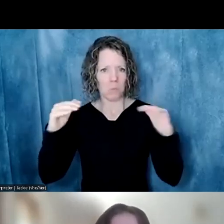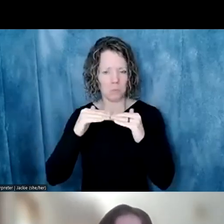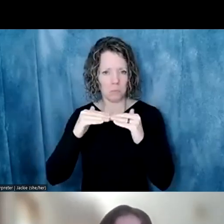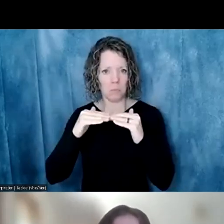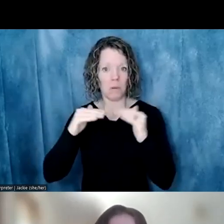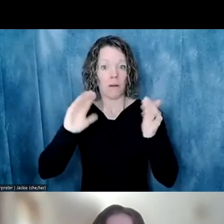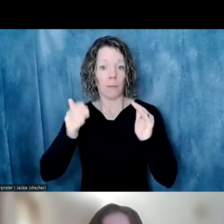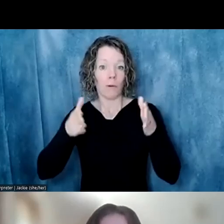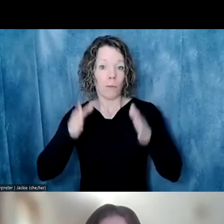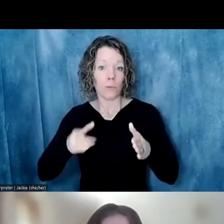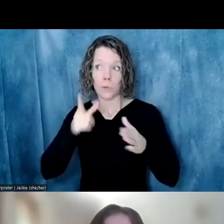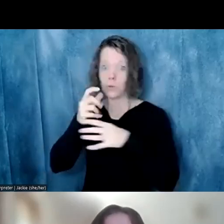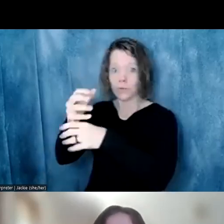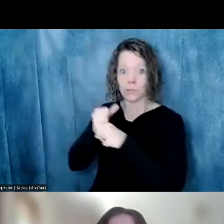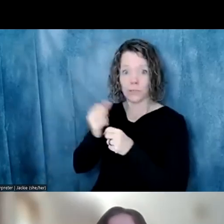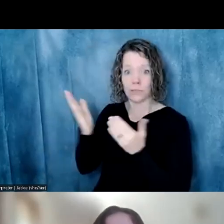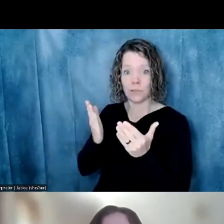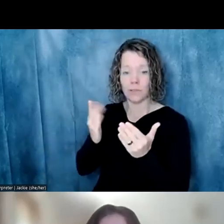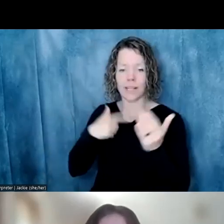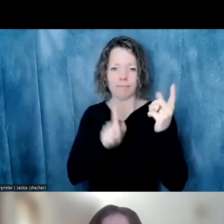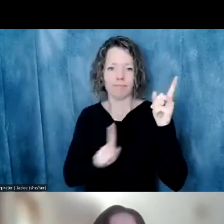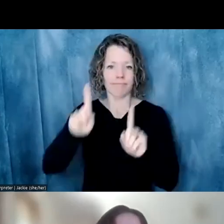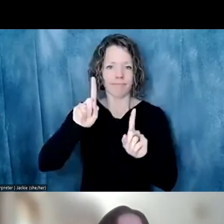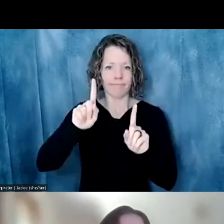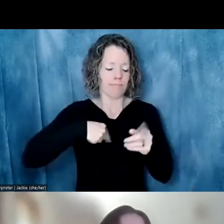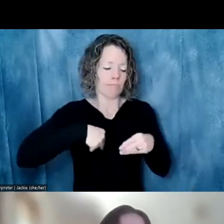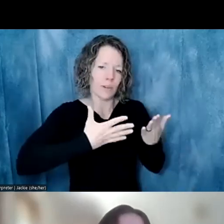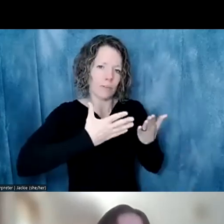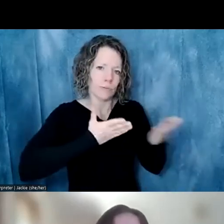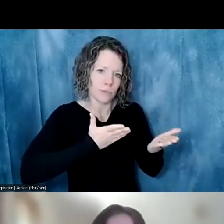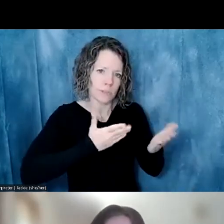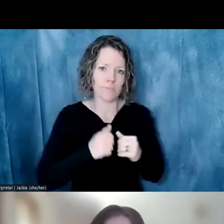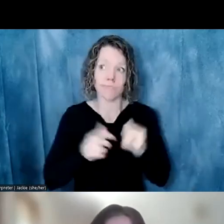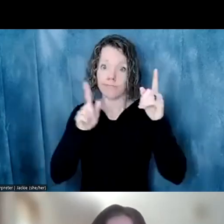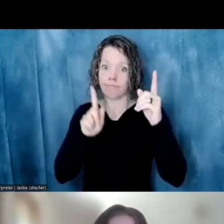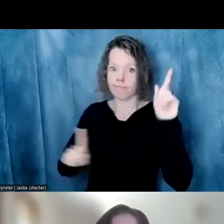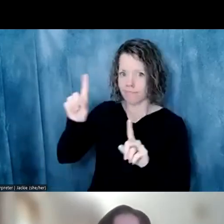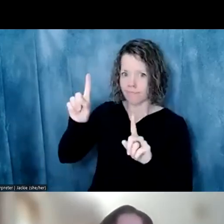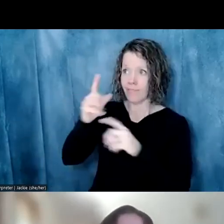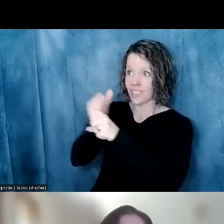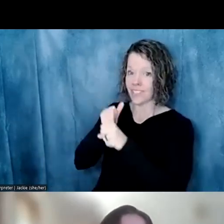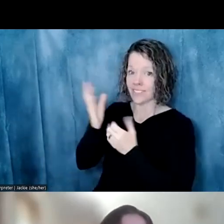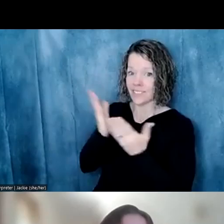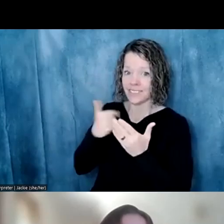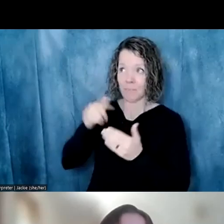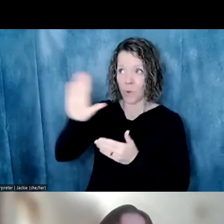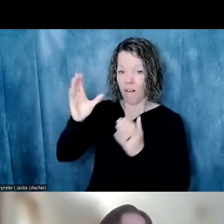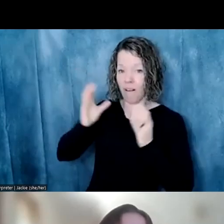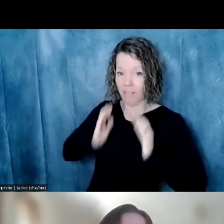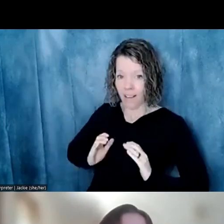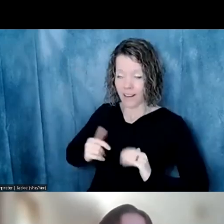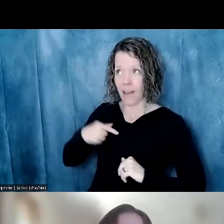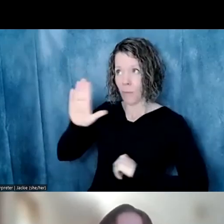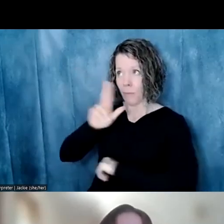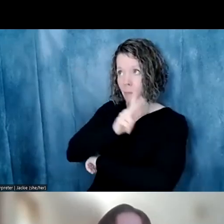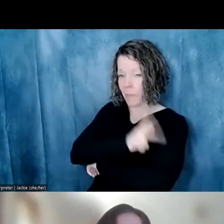as people that they are serving, as clients, as patients, as other ways or other language,